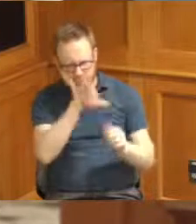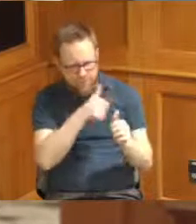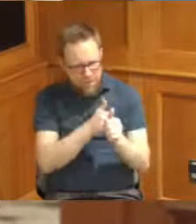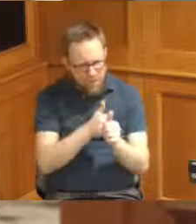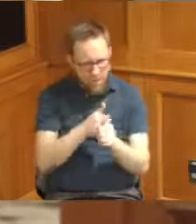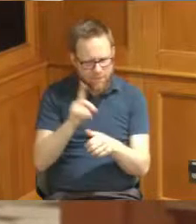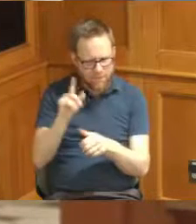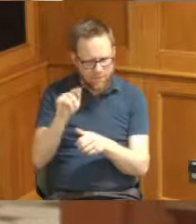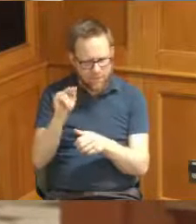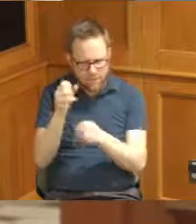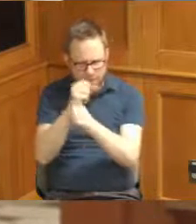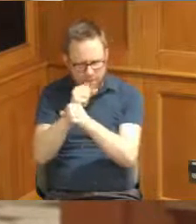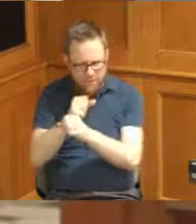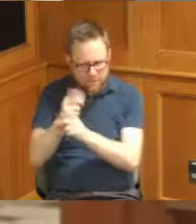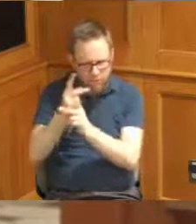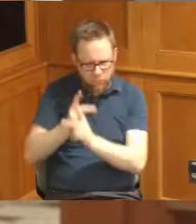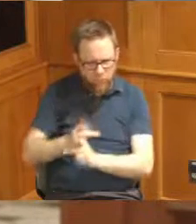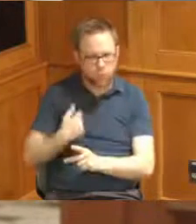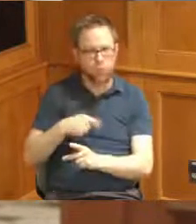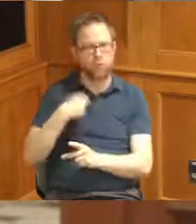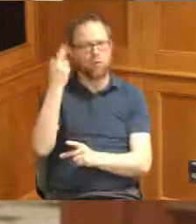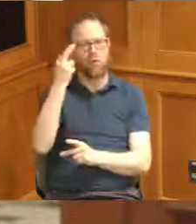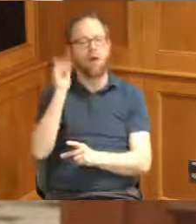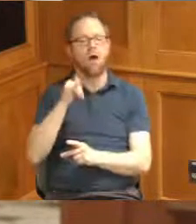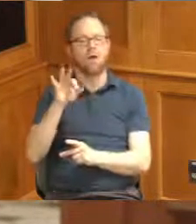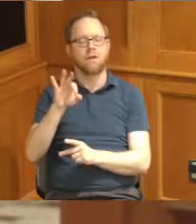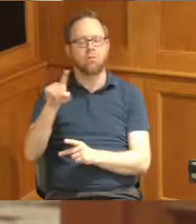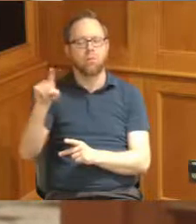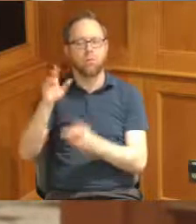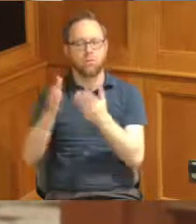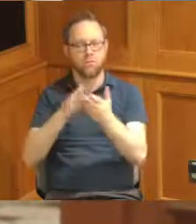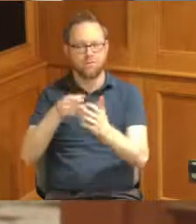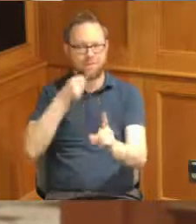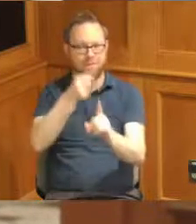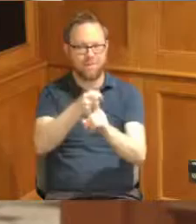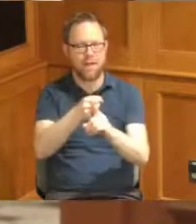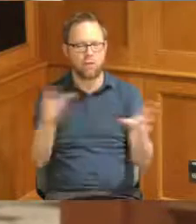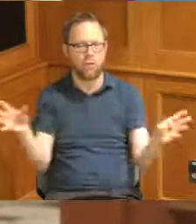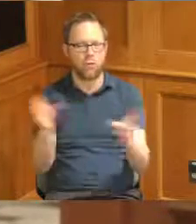we've determined that our 911 service was impacted for a total of 40 minutes which we